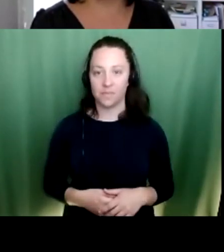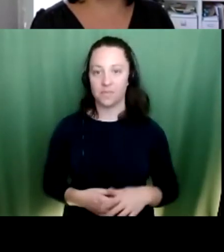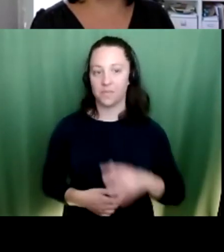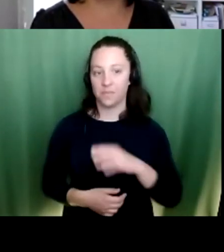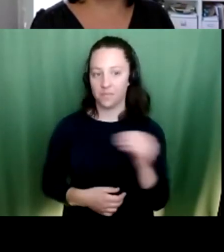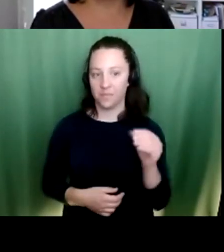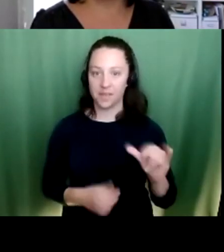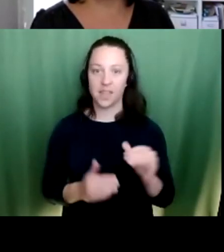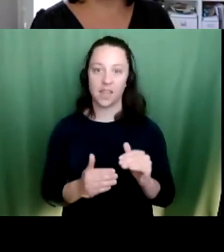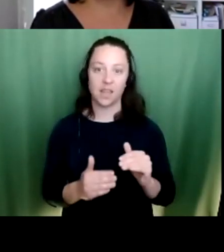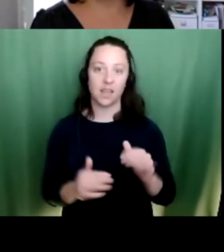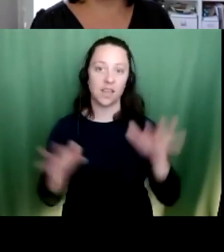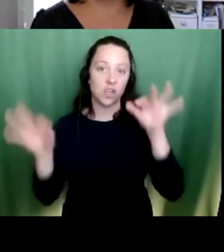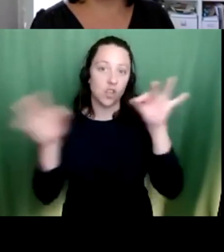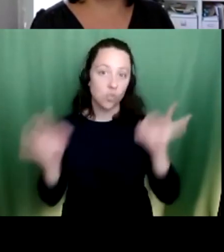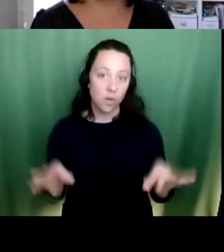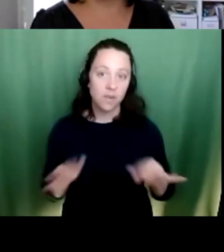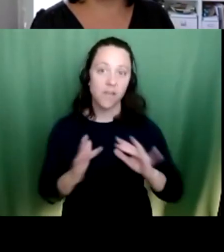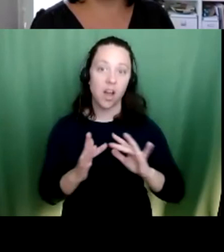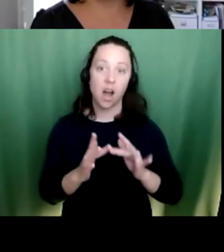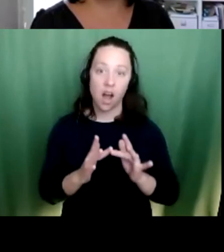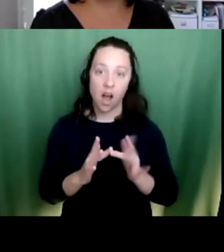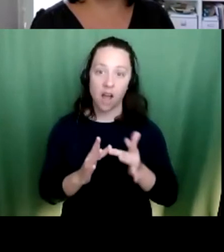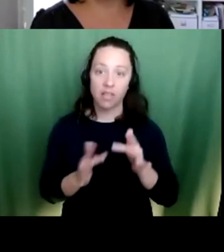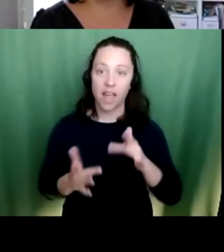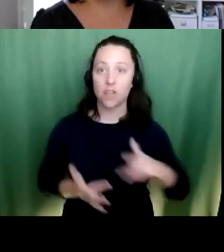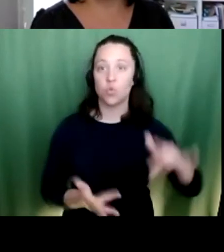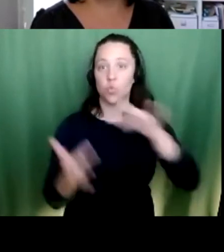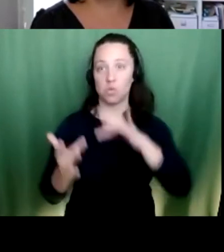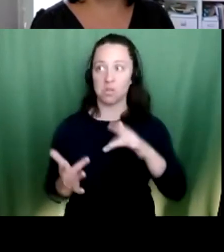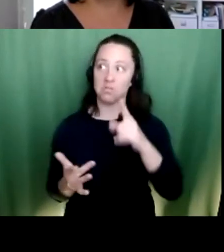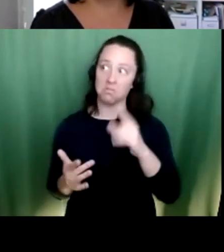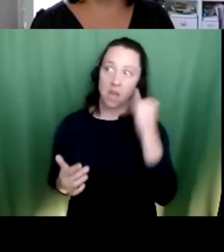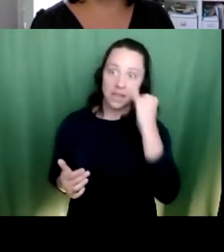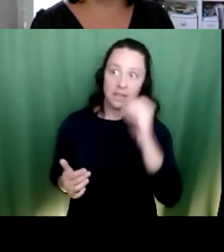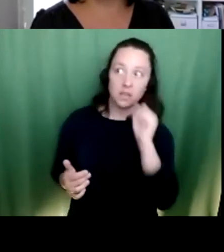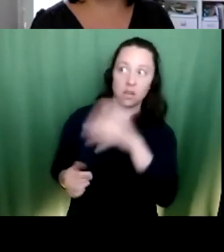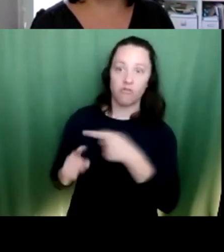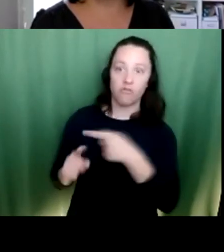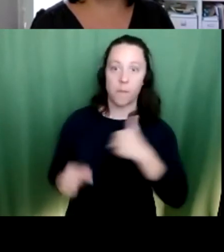tour that I spoke of actually came from a museum member who asked us to respond to a need.